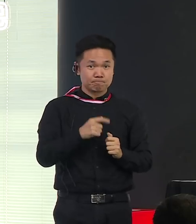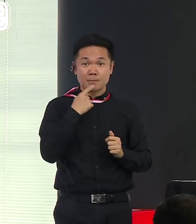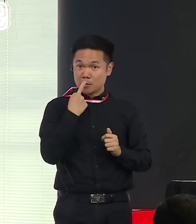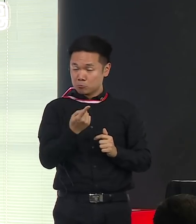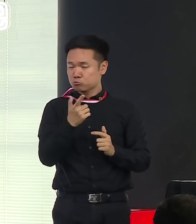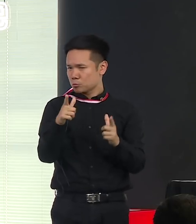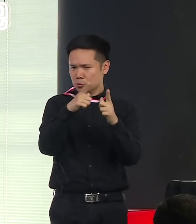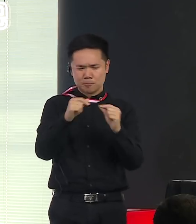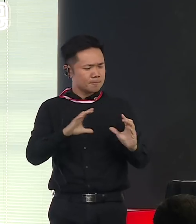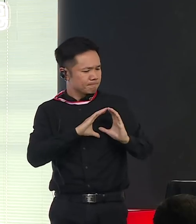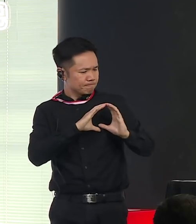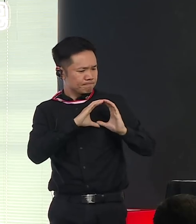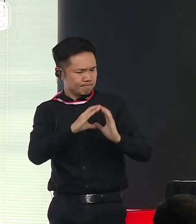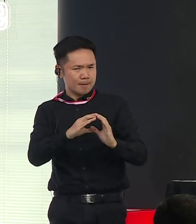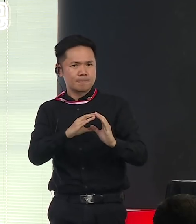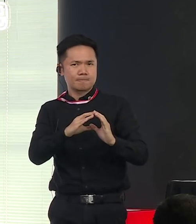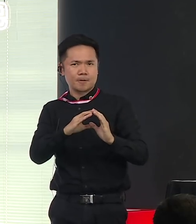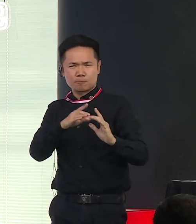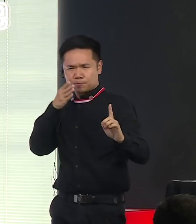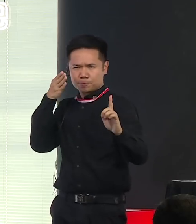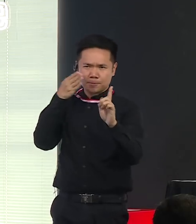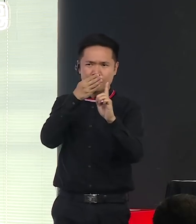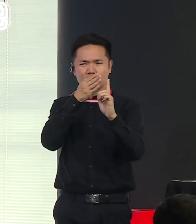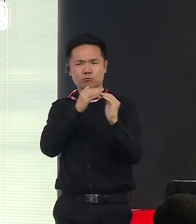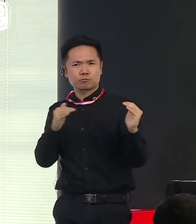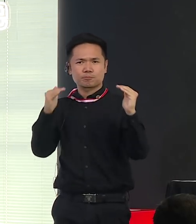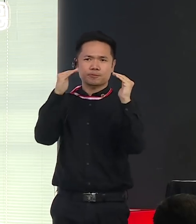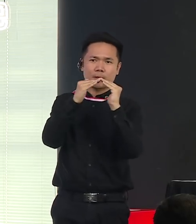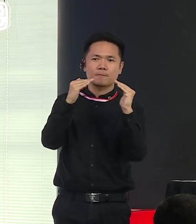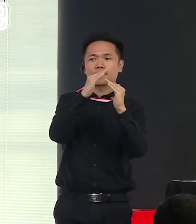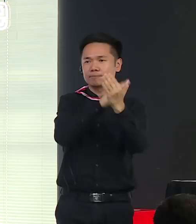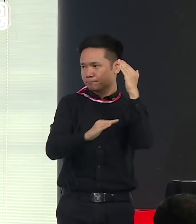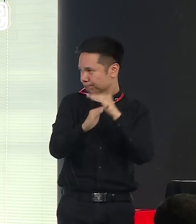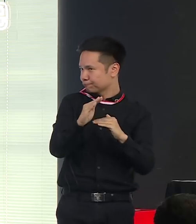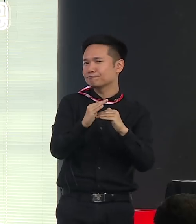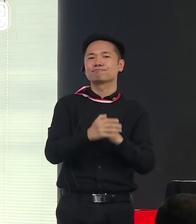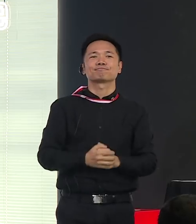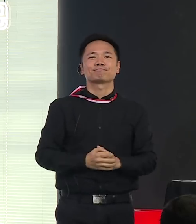both at home and abroad so that people with disability themselves can